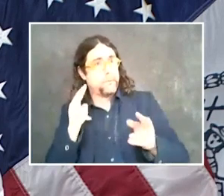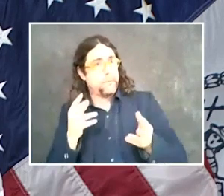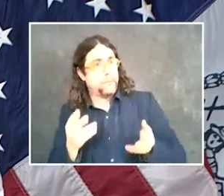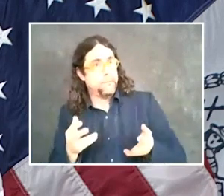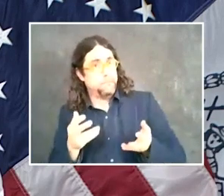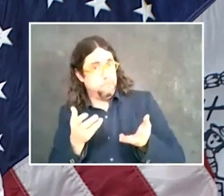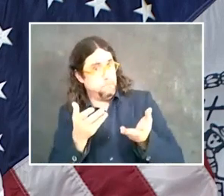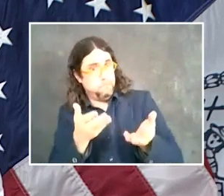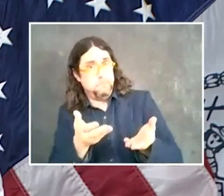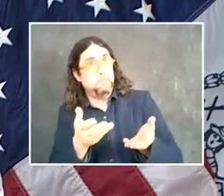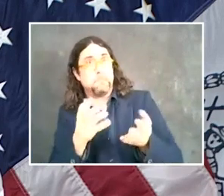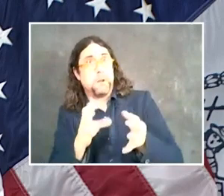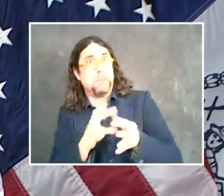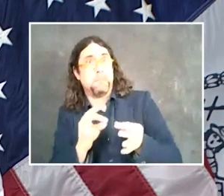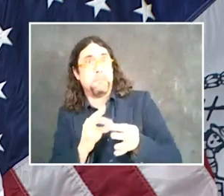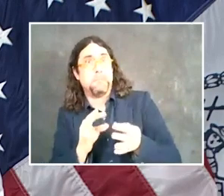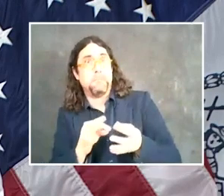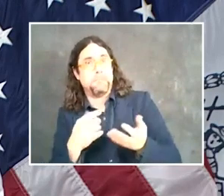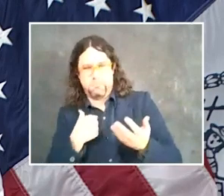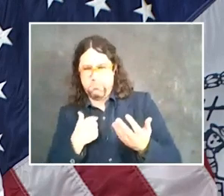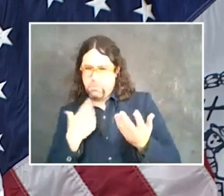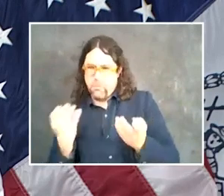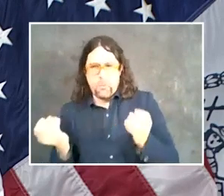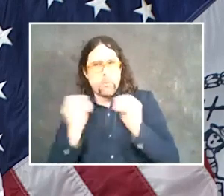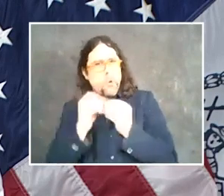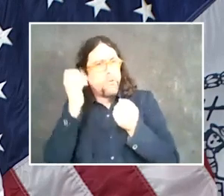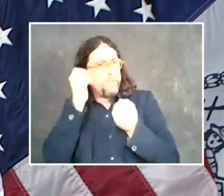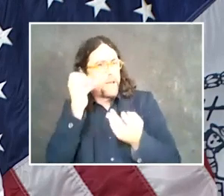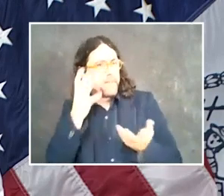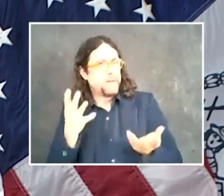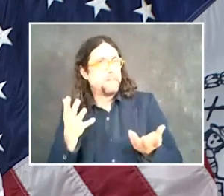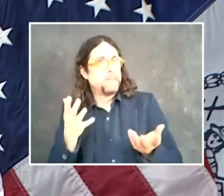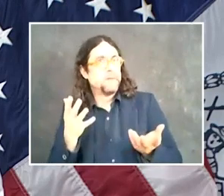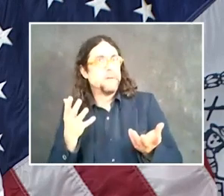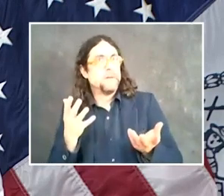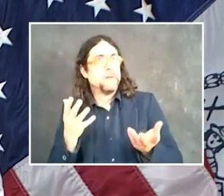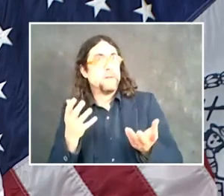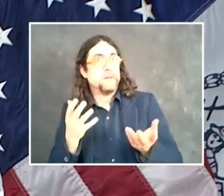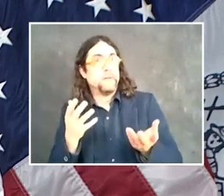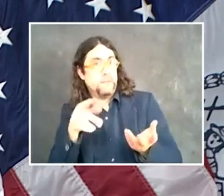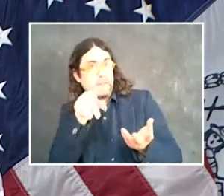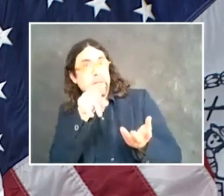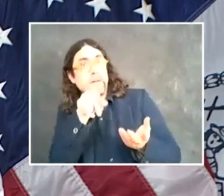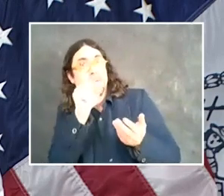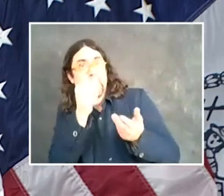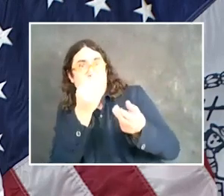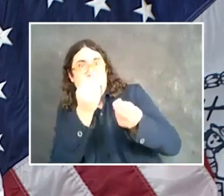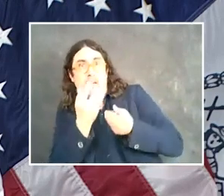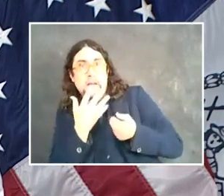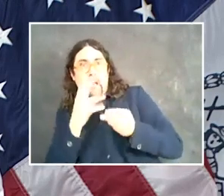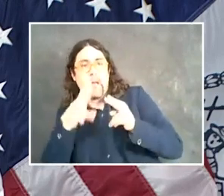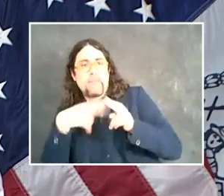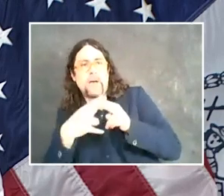PEOPLE THAT SHOWED UP. BUT QUESTIONS ON THAT AND MORE DETAILS ON THAT. WHEN THESE SUMMONS WERE ISSUED,